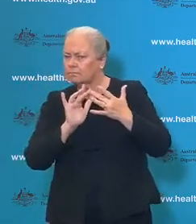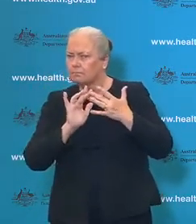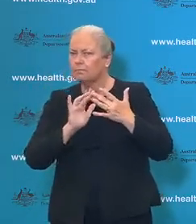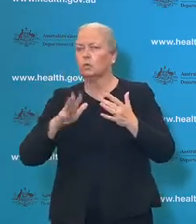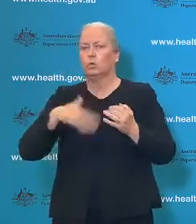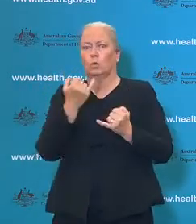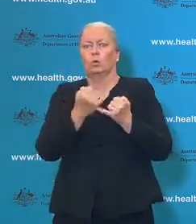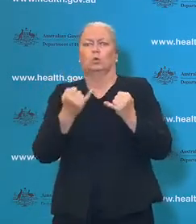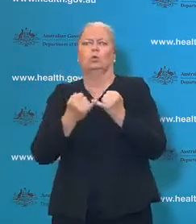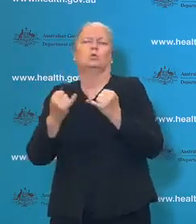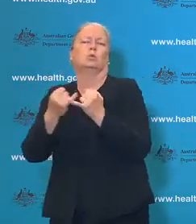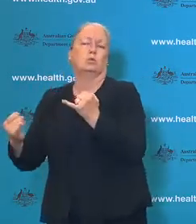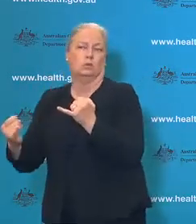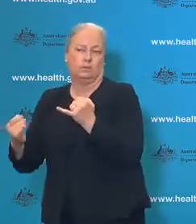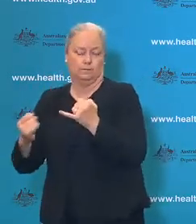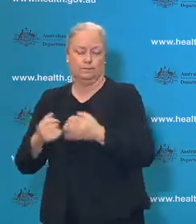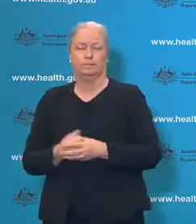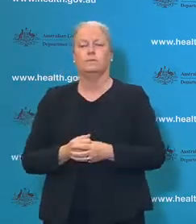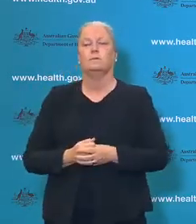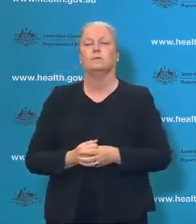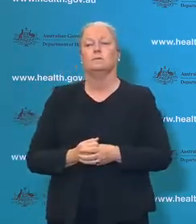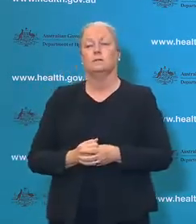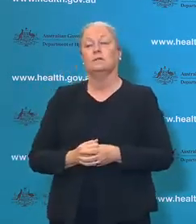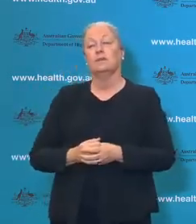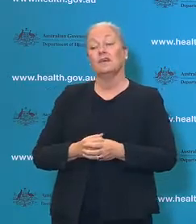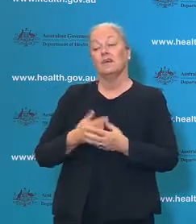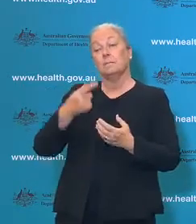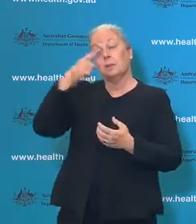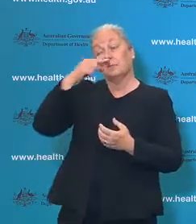To the rest of the population in Melbourne and the lock down areas around